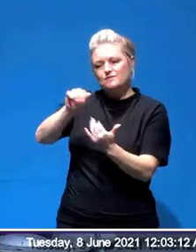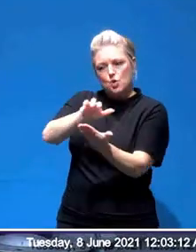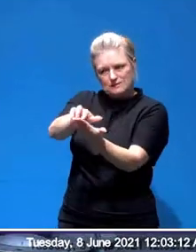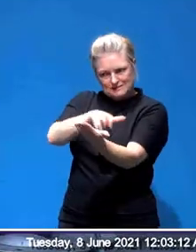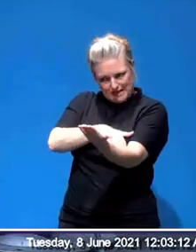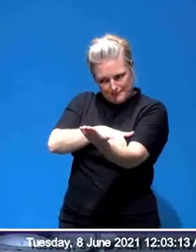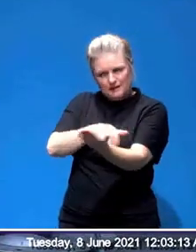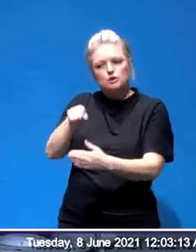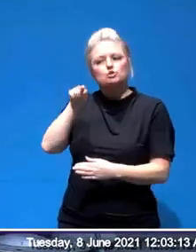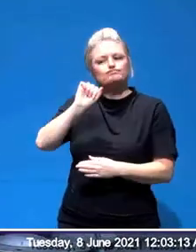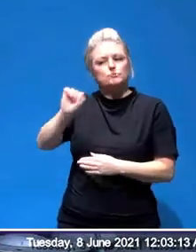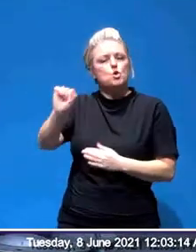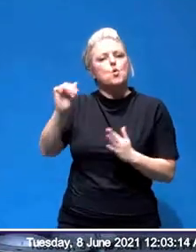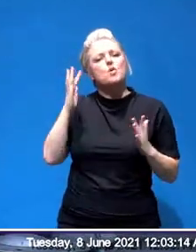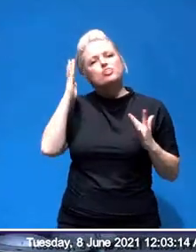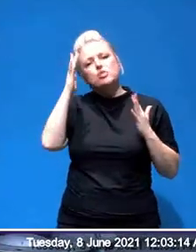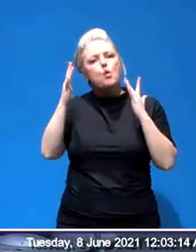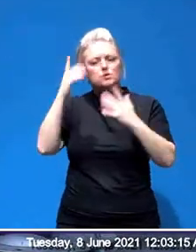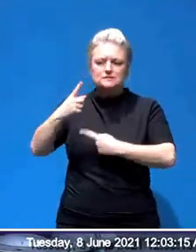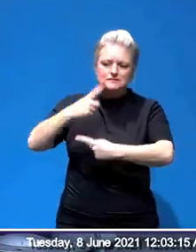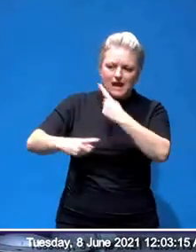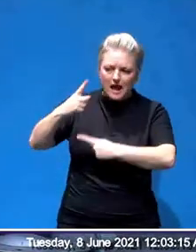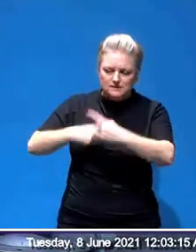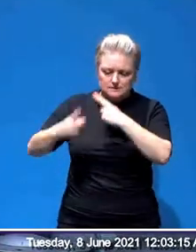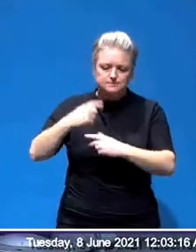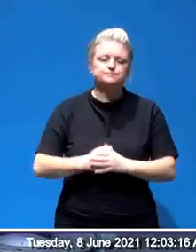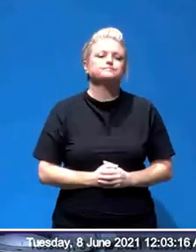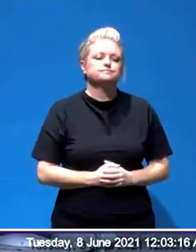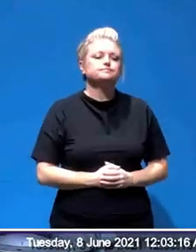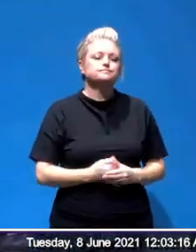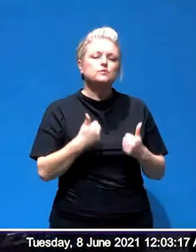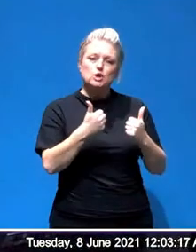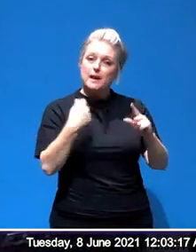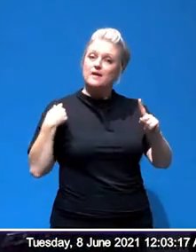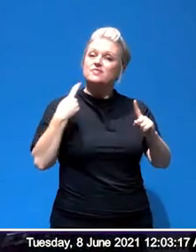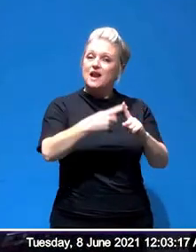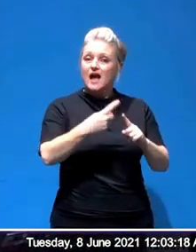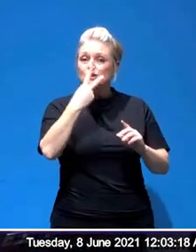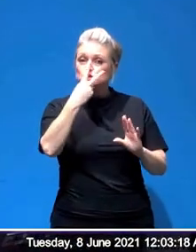You start this at paragraph 112. The past two years have been an incredibly difficult and traumatic